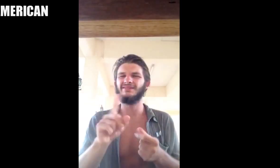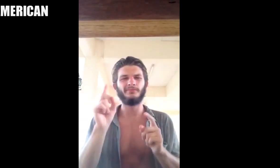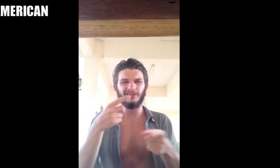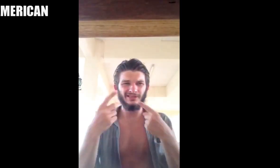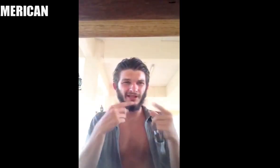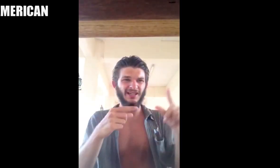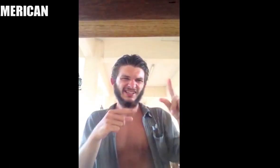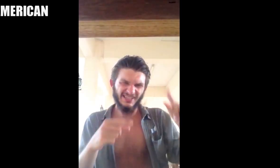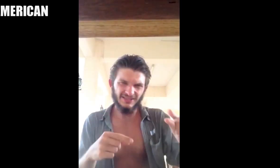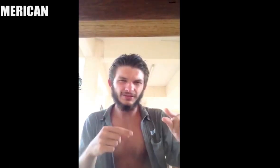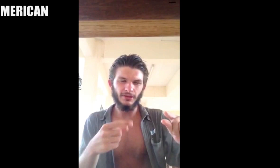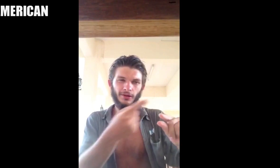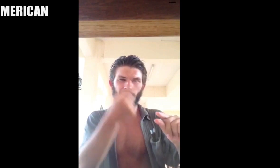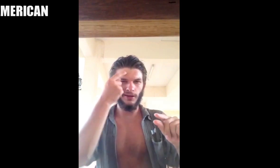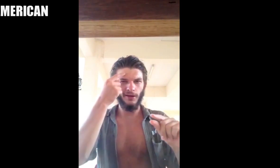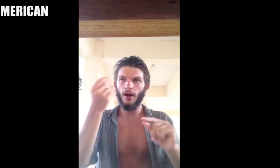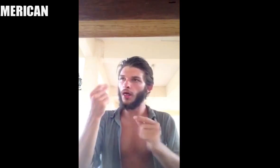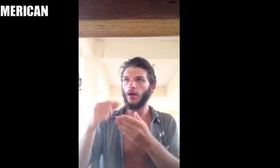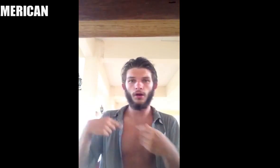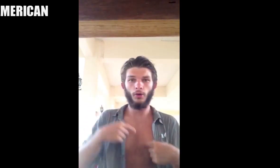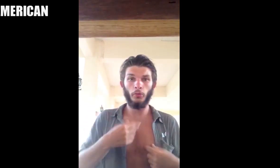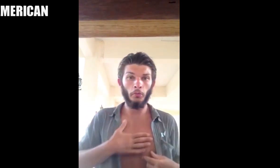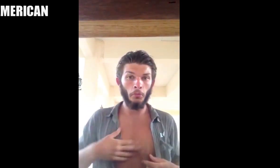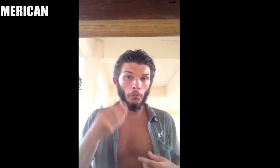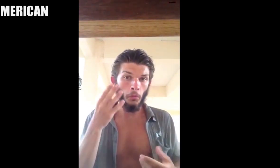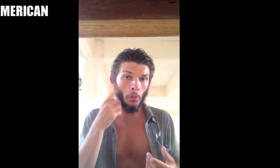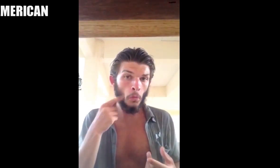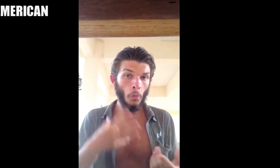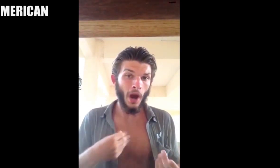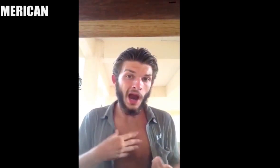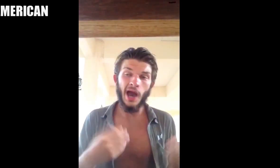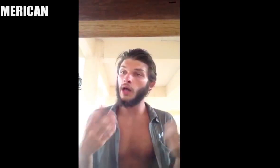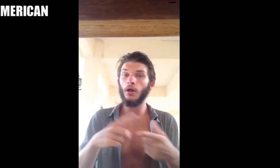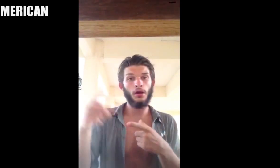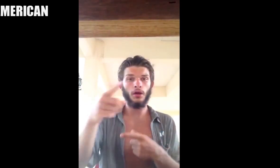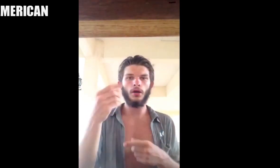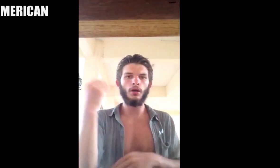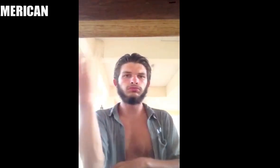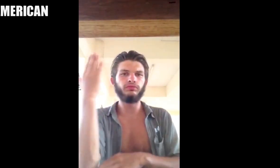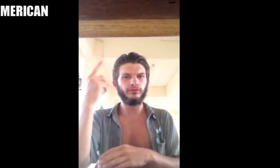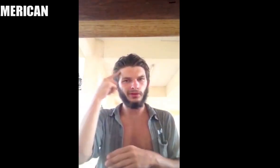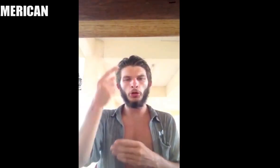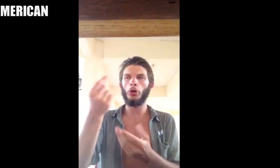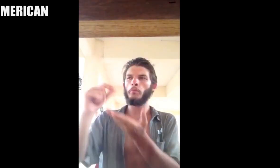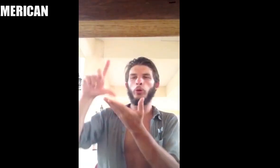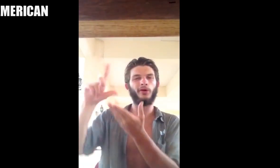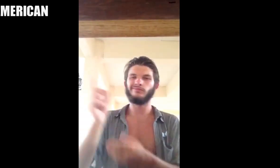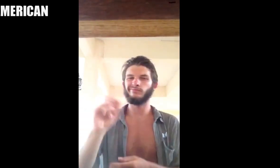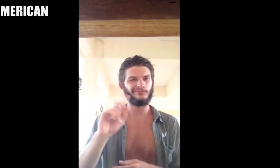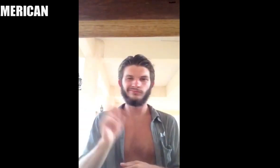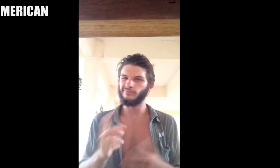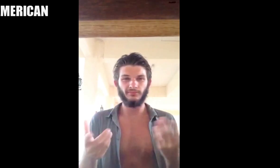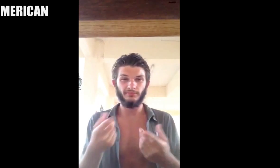Sometimes locals see a white person, they automatically think that they have plenty of money. Of course, that is not always true.